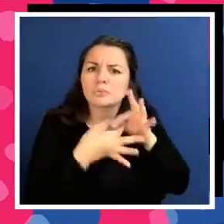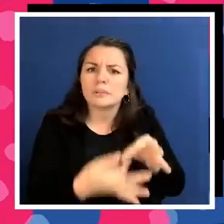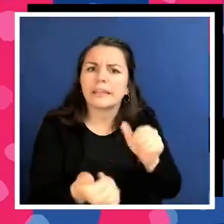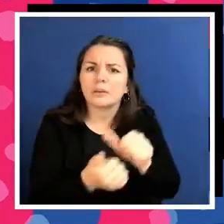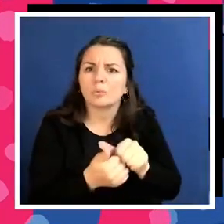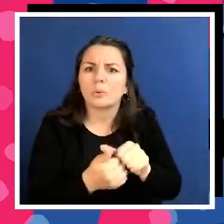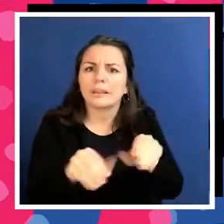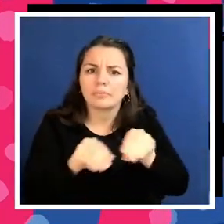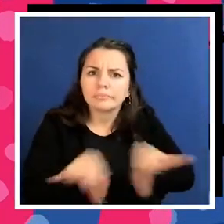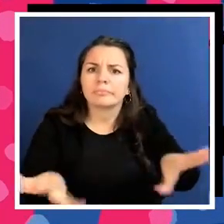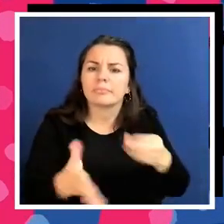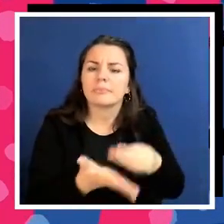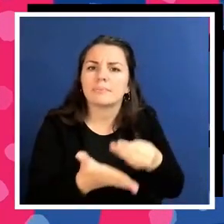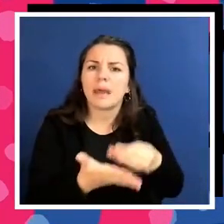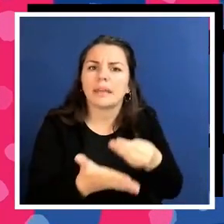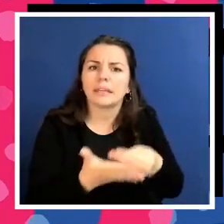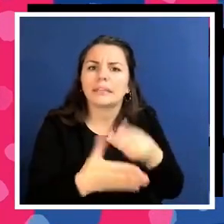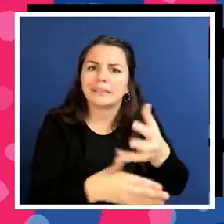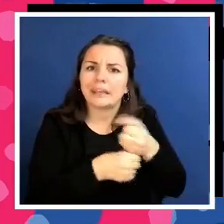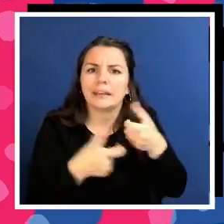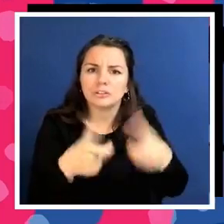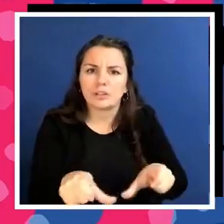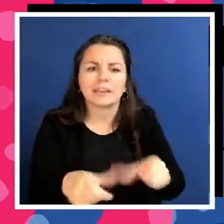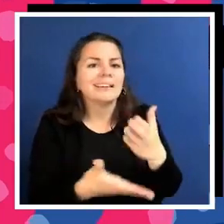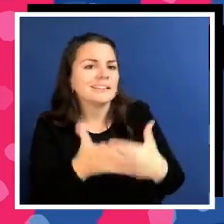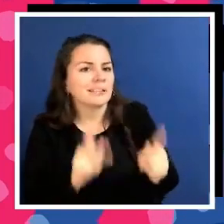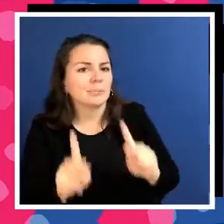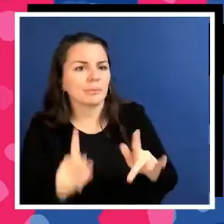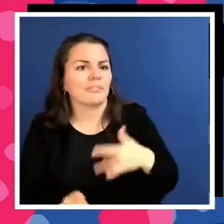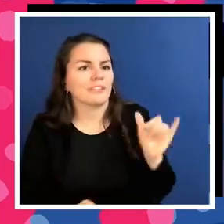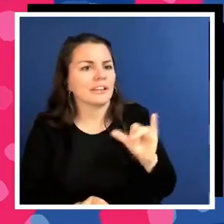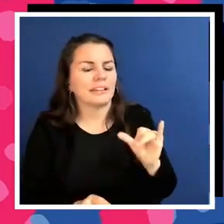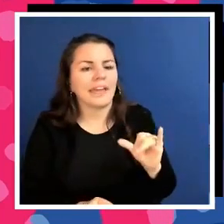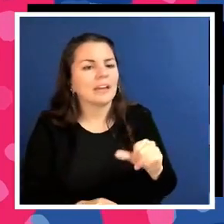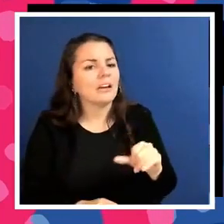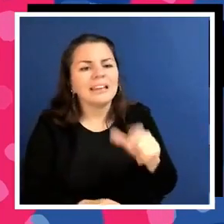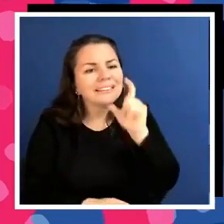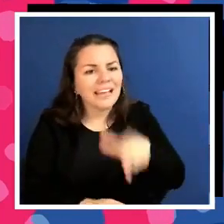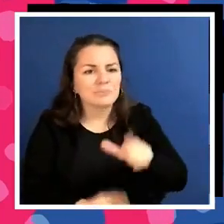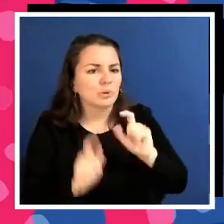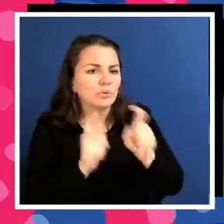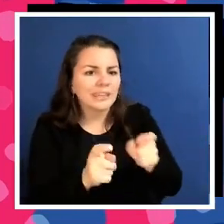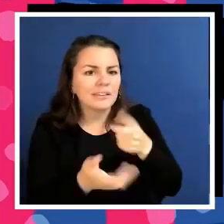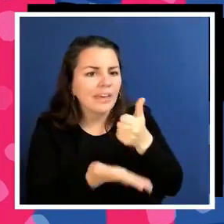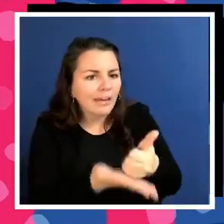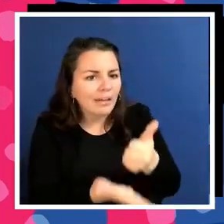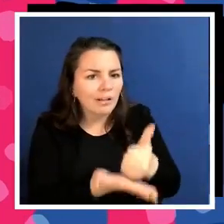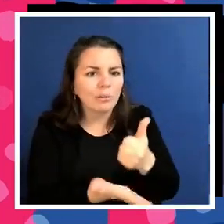SO GLAD TO HEAR THAT. WHAT SOMETHING YOU WANT PEOPLE